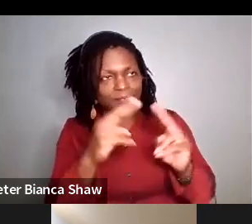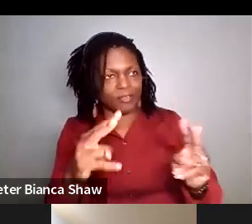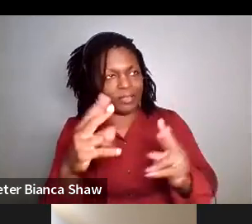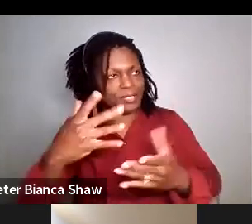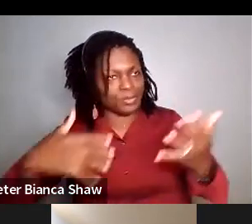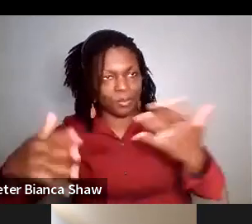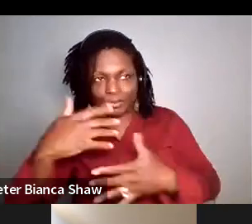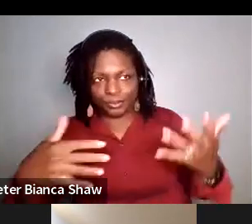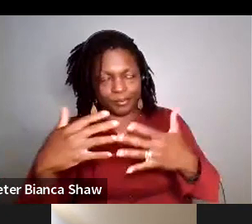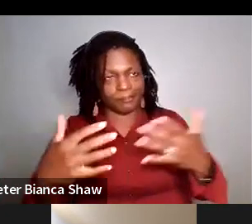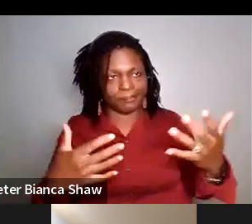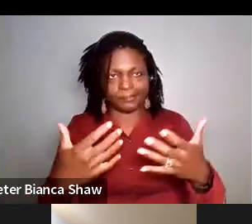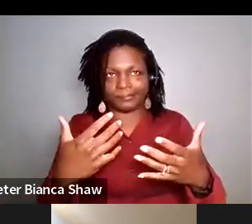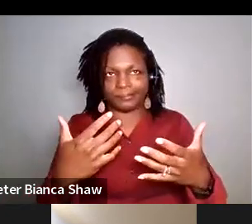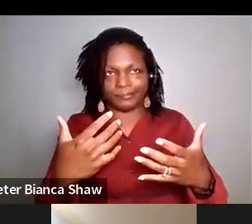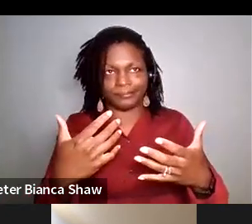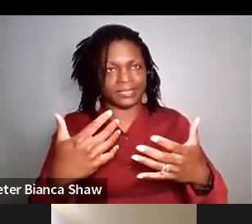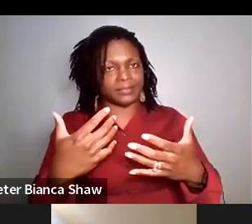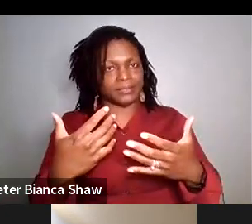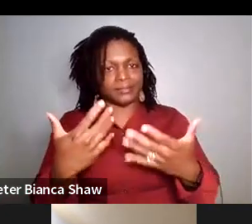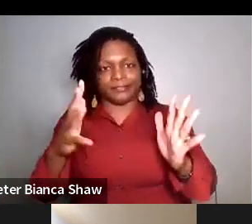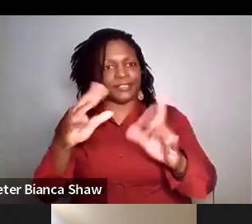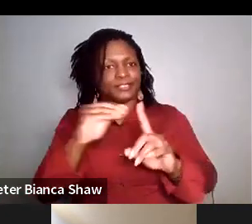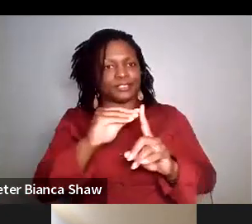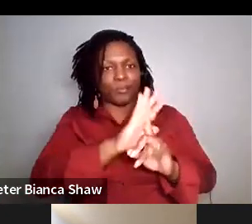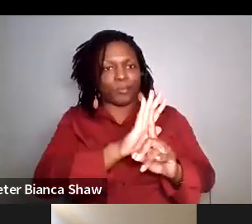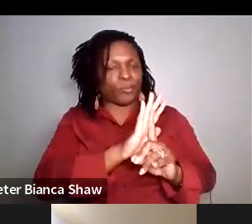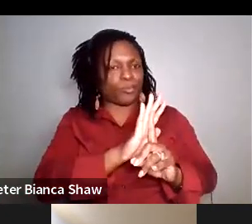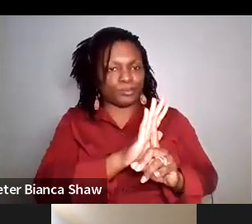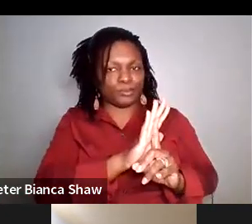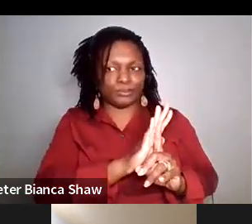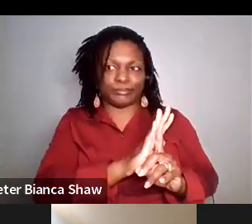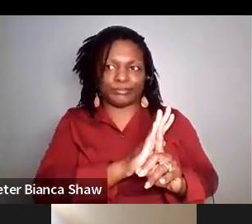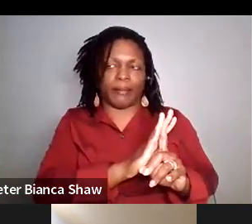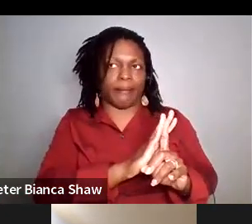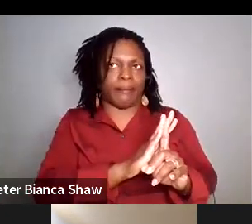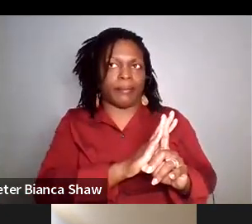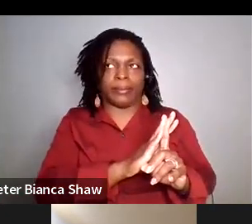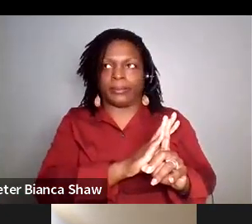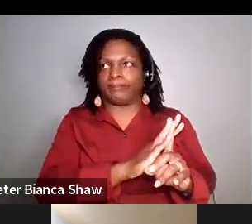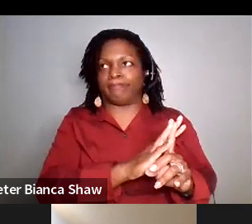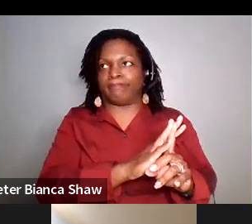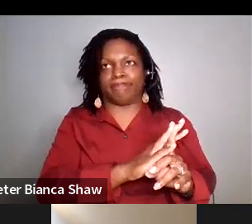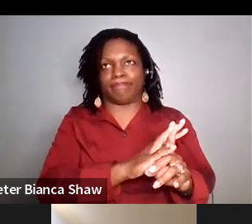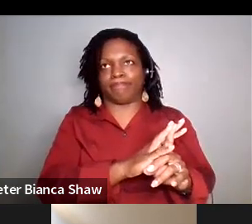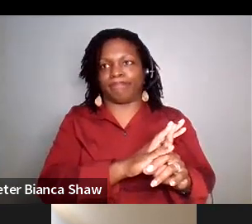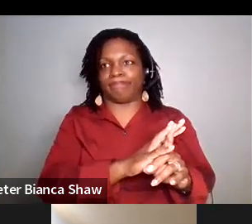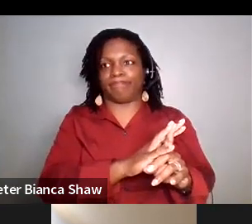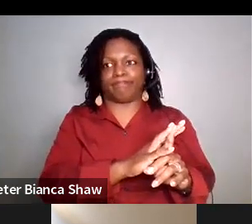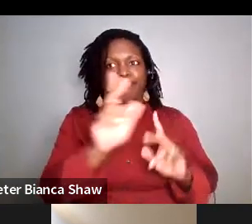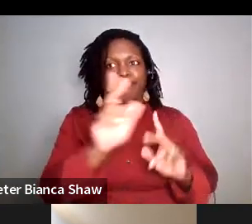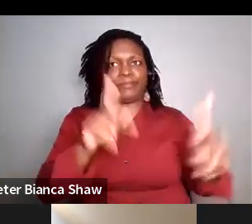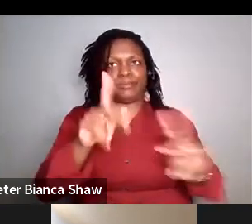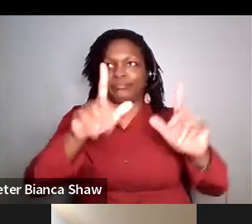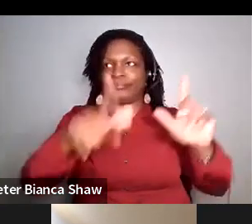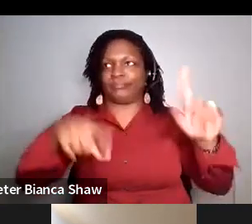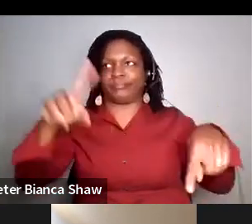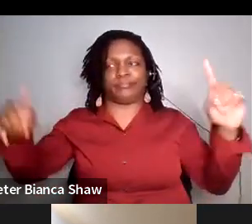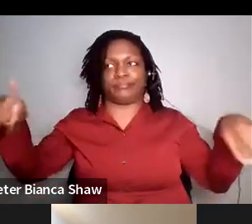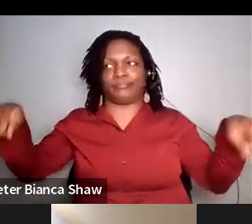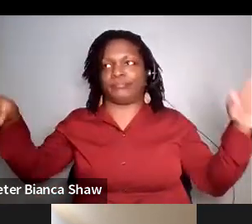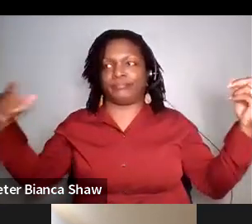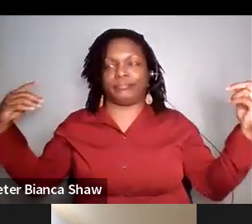He's been exposed from a very young age to over a variety of ages of individuals with down syndrome.